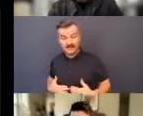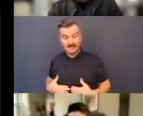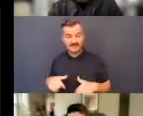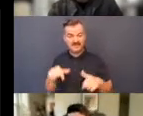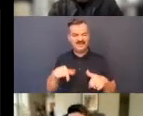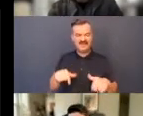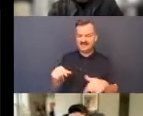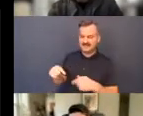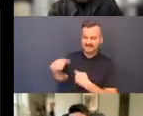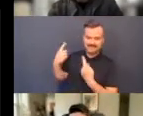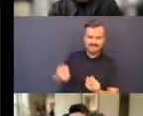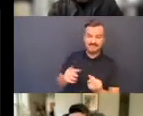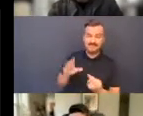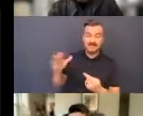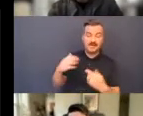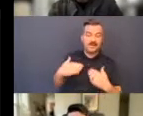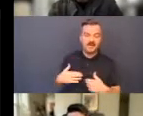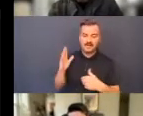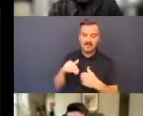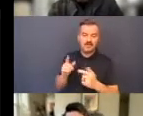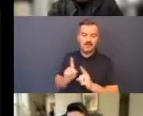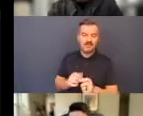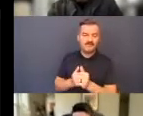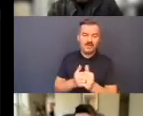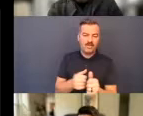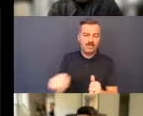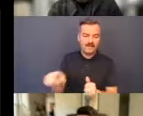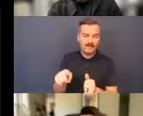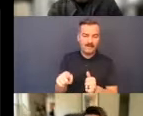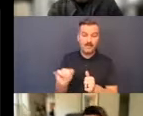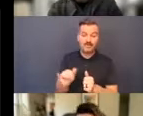disabled body through the world and runs ahead, the disabled by the ways in which it makes